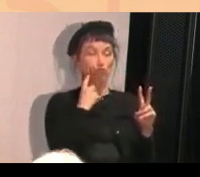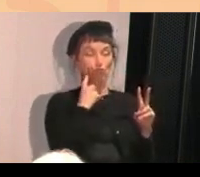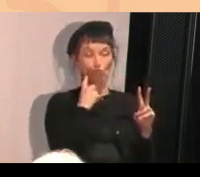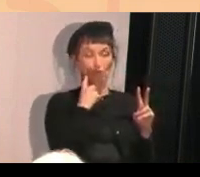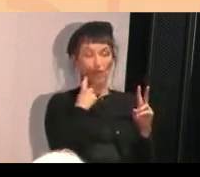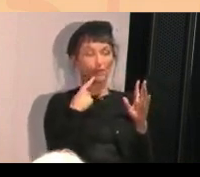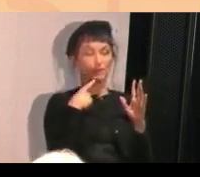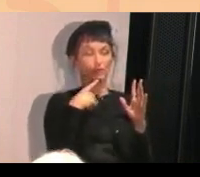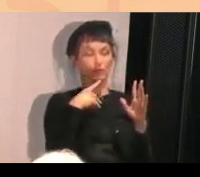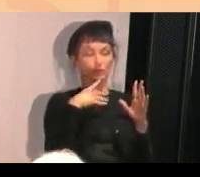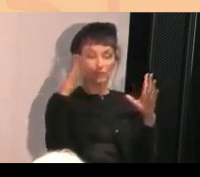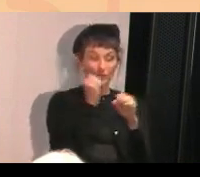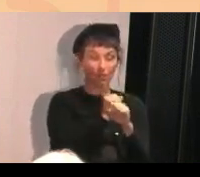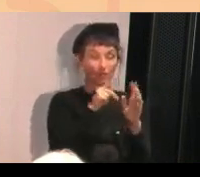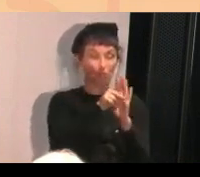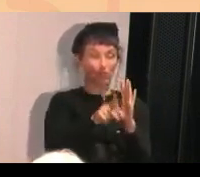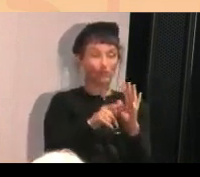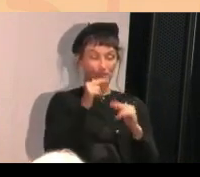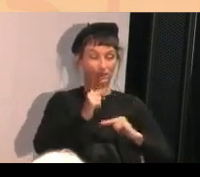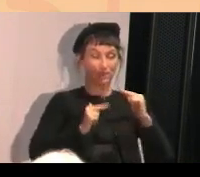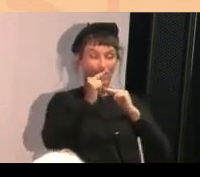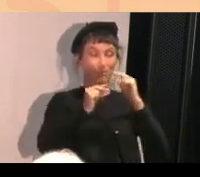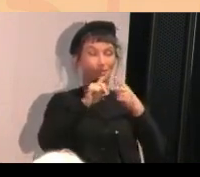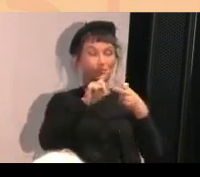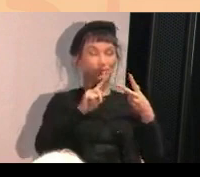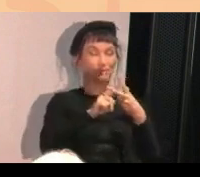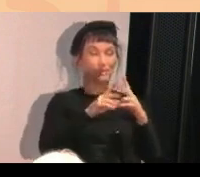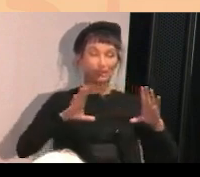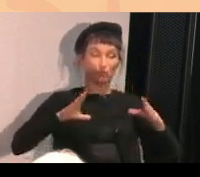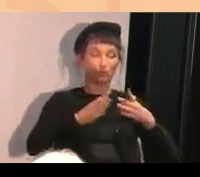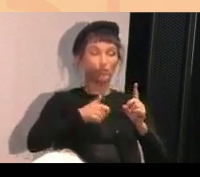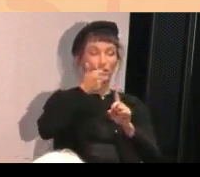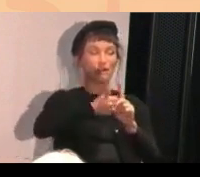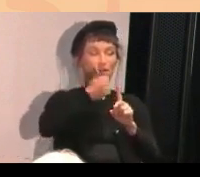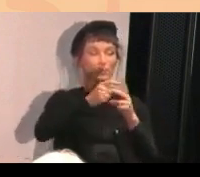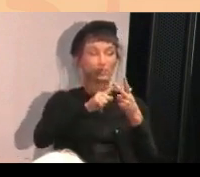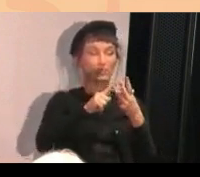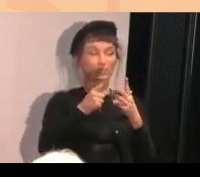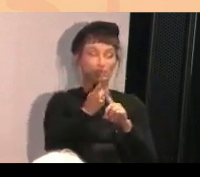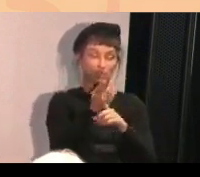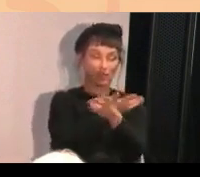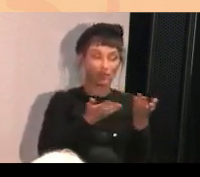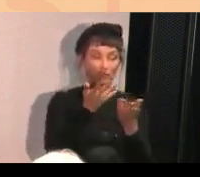development as well as industry advocacy and discussion over the previous five decades